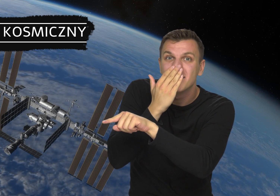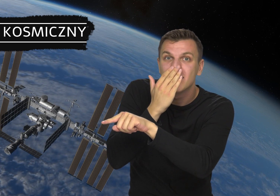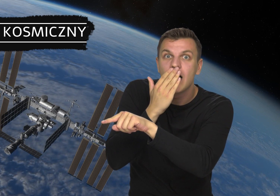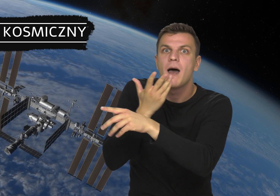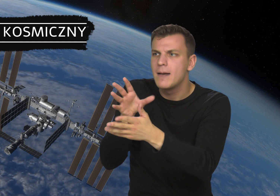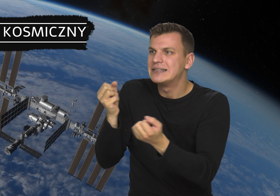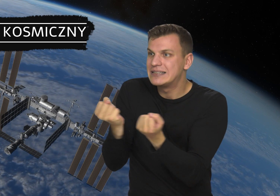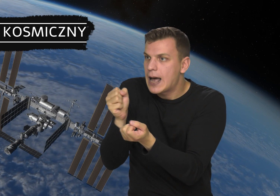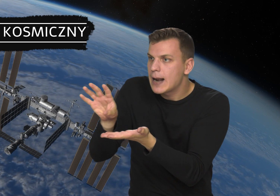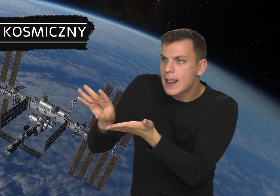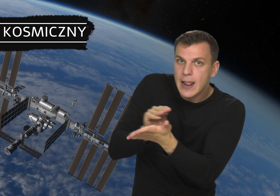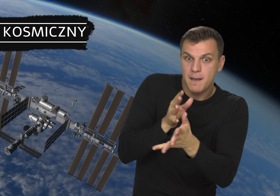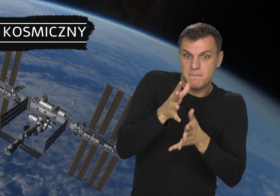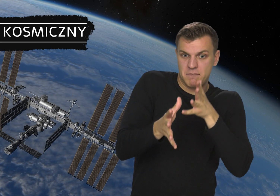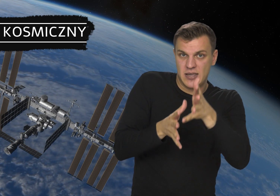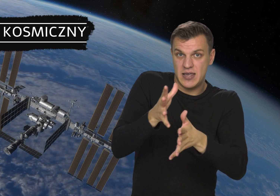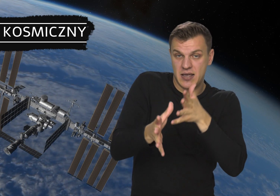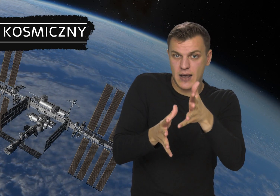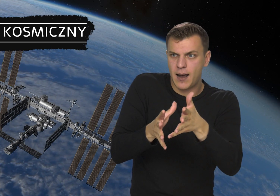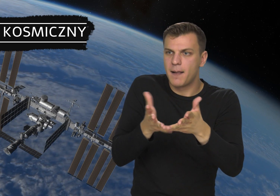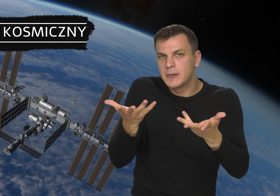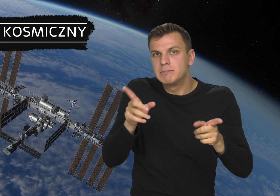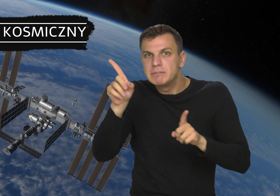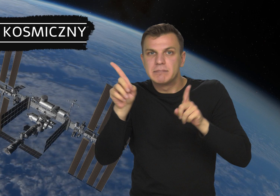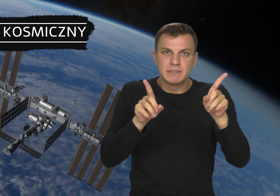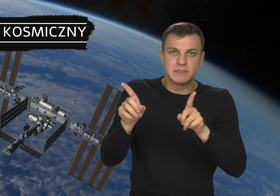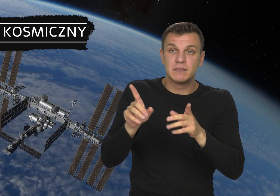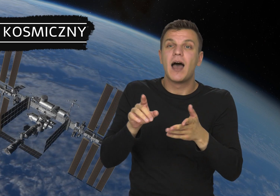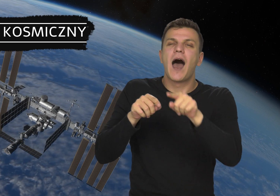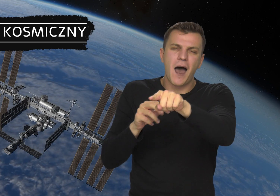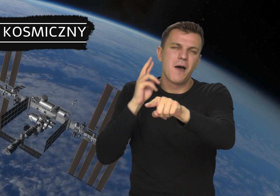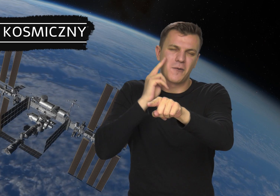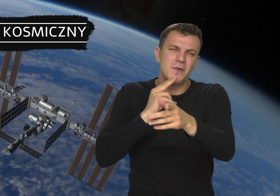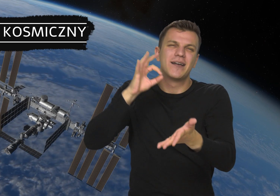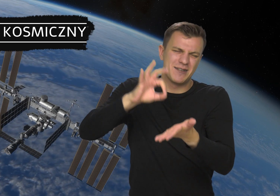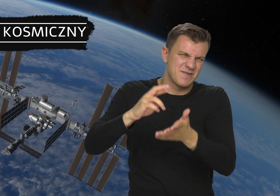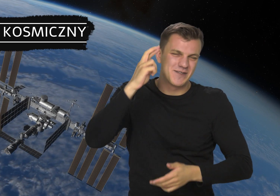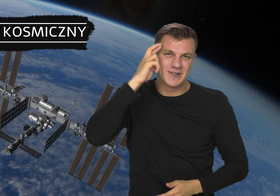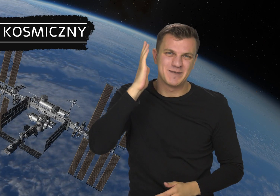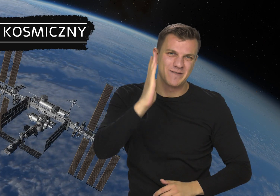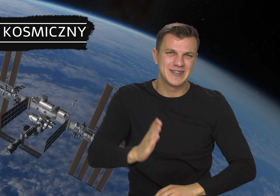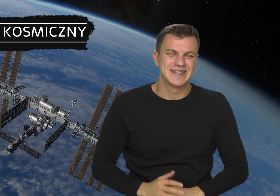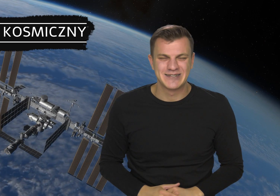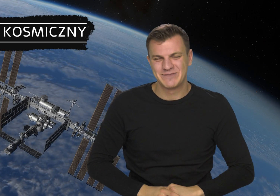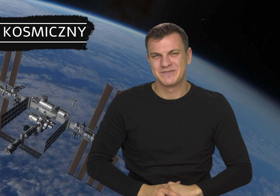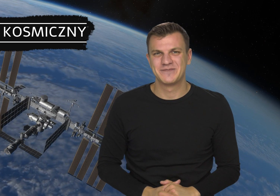and try to convey that. Deaf people will definitely understand what you mean.